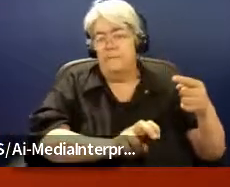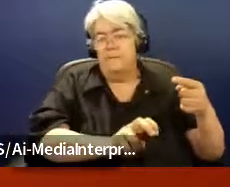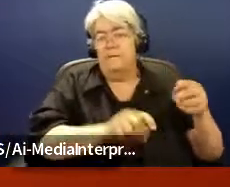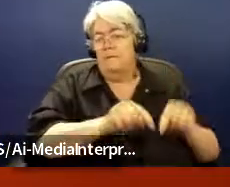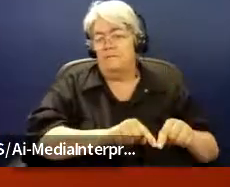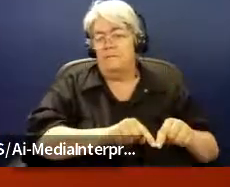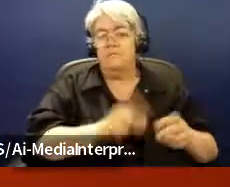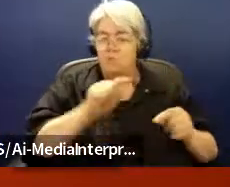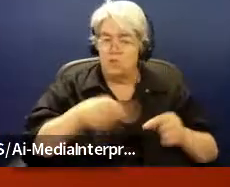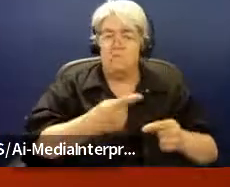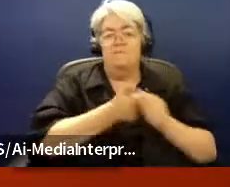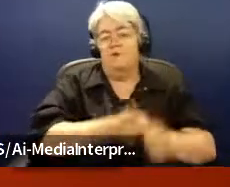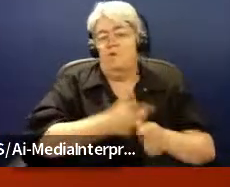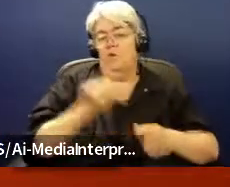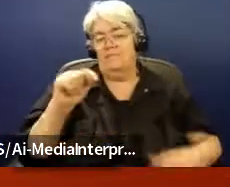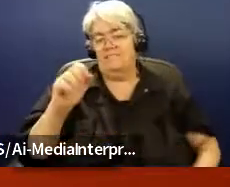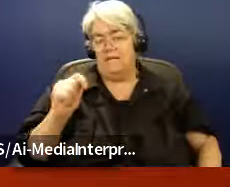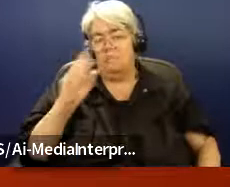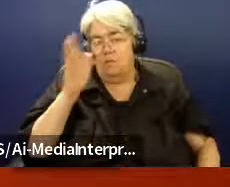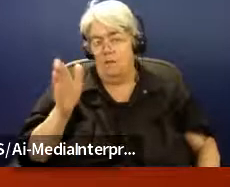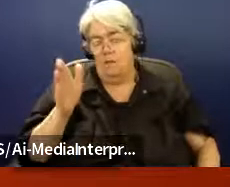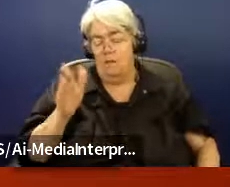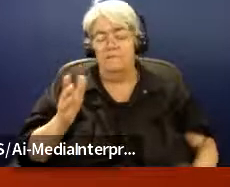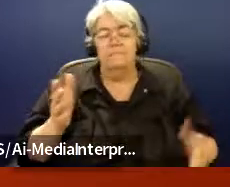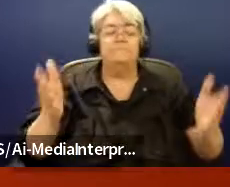the end-user who is relying on assistive technologies, the screen reader will